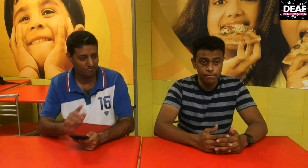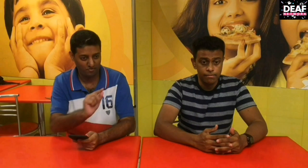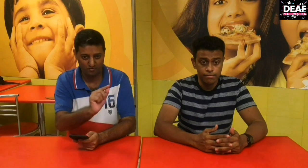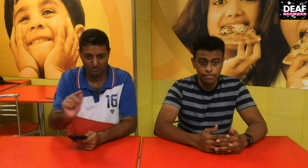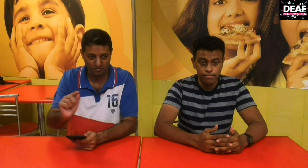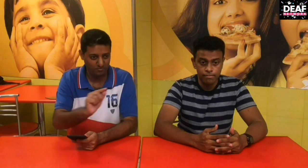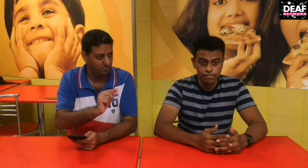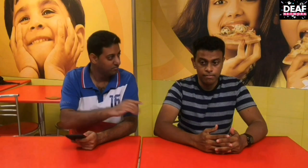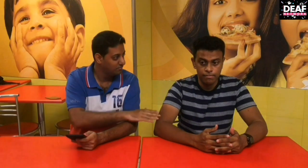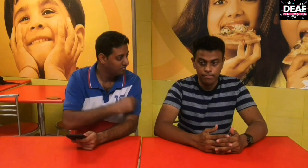Excuse me!